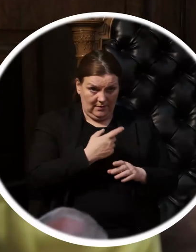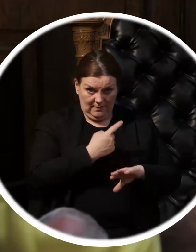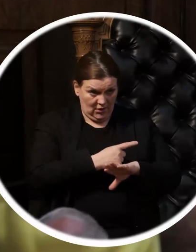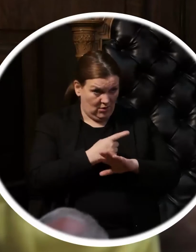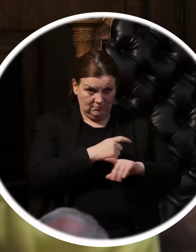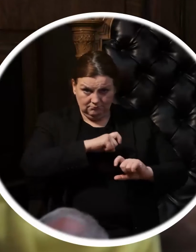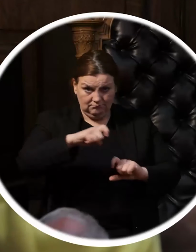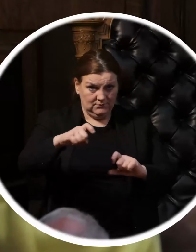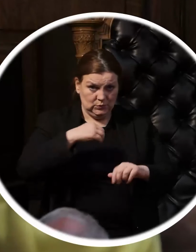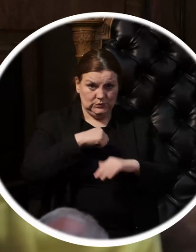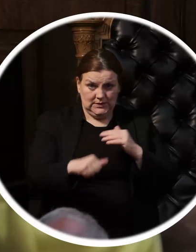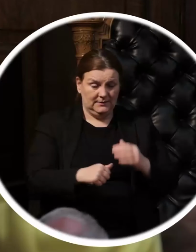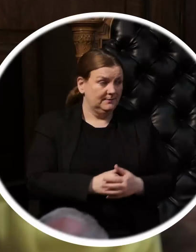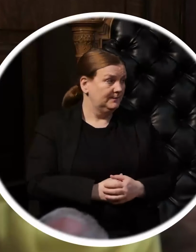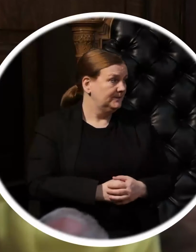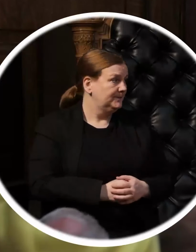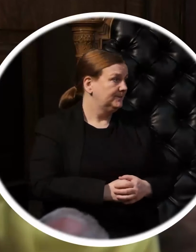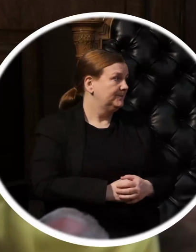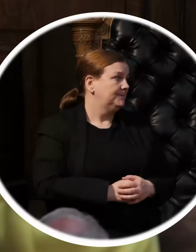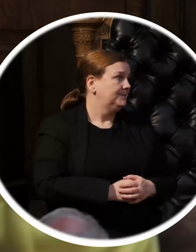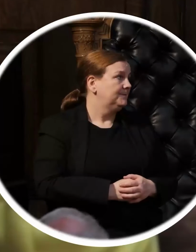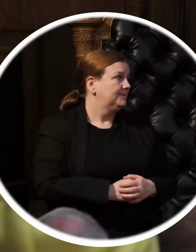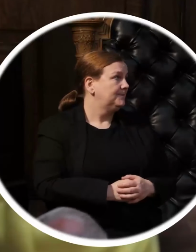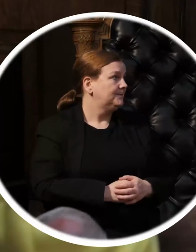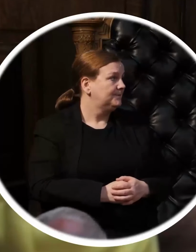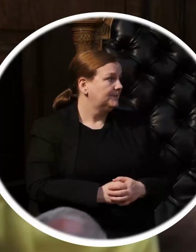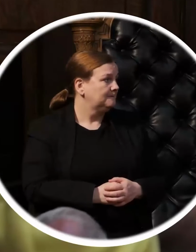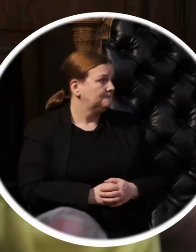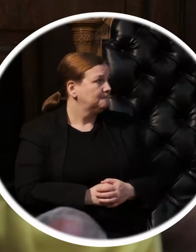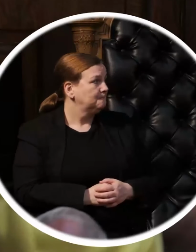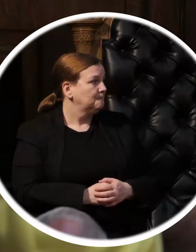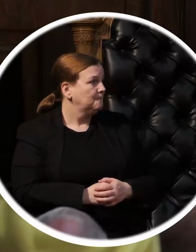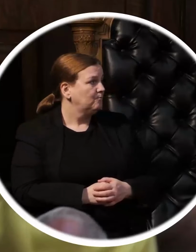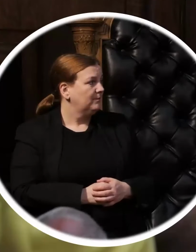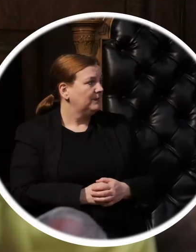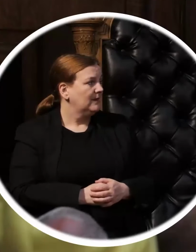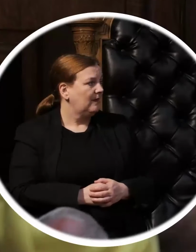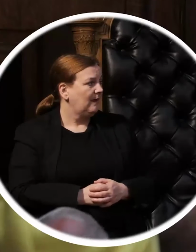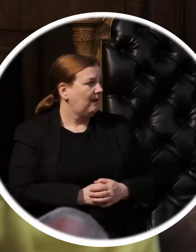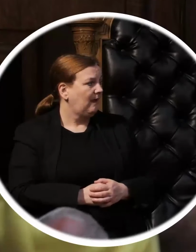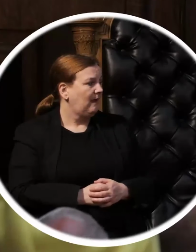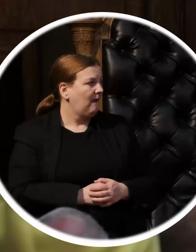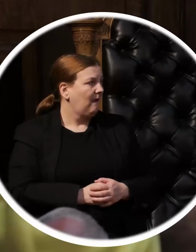So now we come to Heuston Station, which is formerly Kingsbridge,